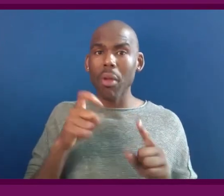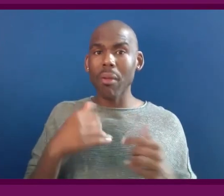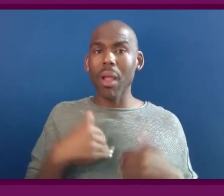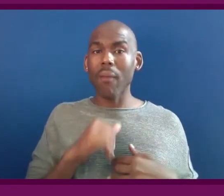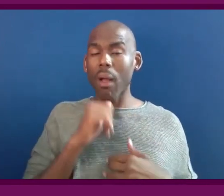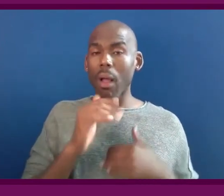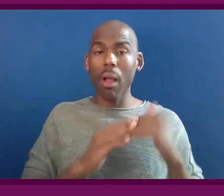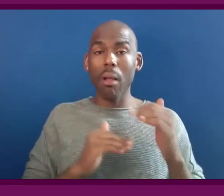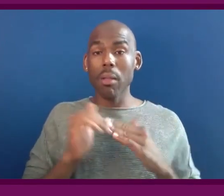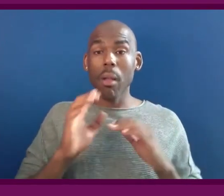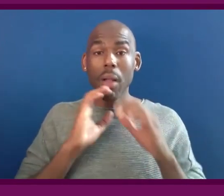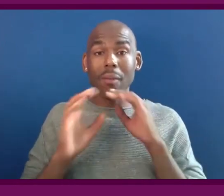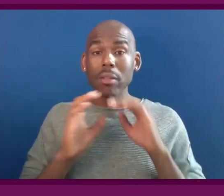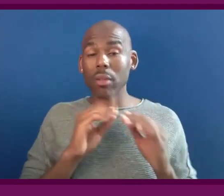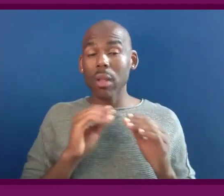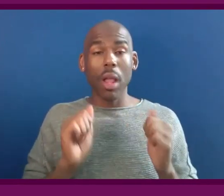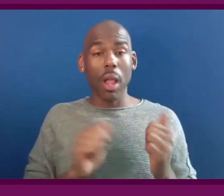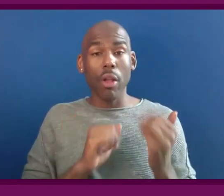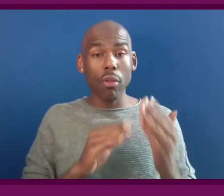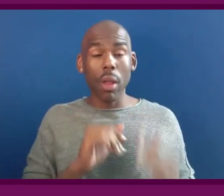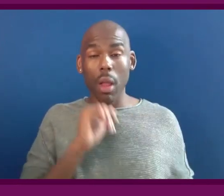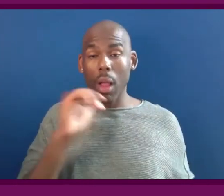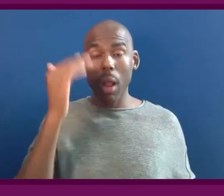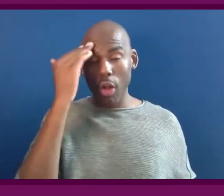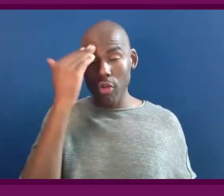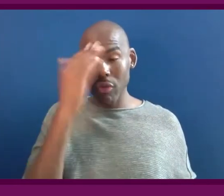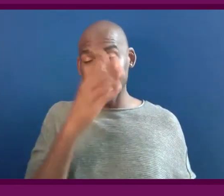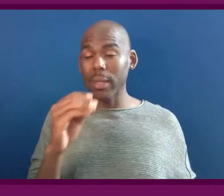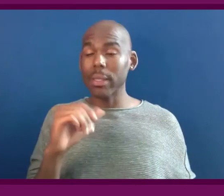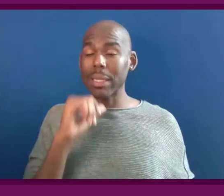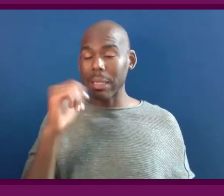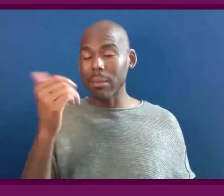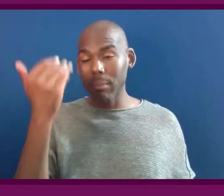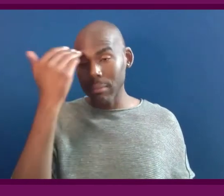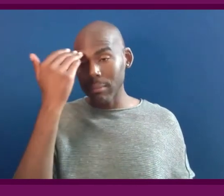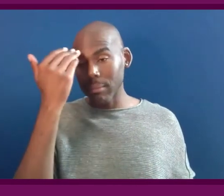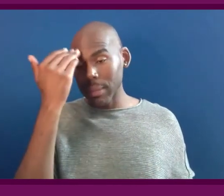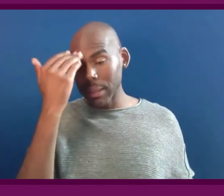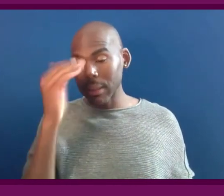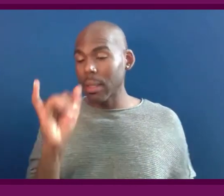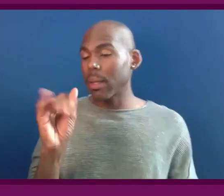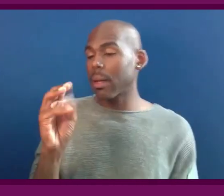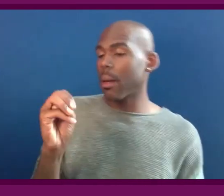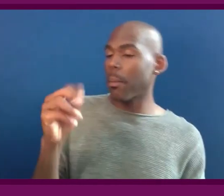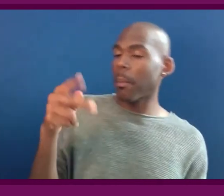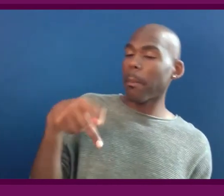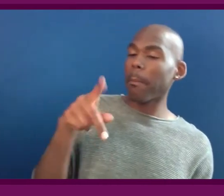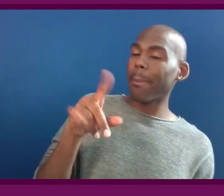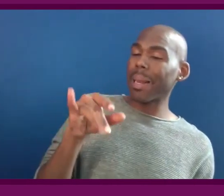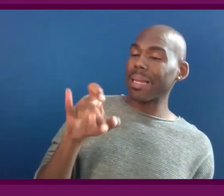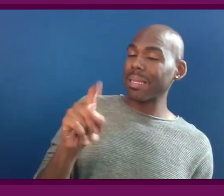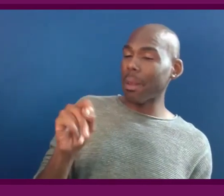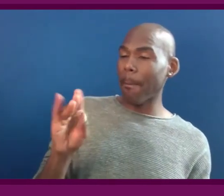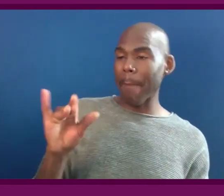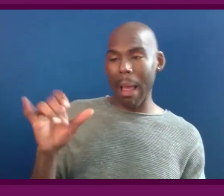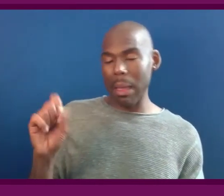conversations and address unconscious and implicit bias in every way that we can. Ashley Inkumsah: Absolutely.